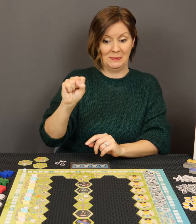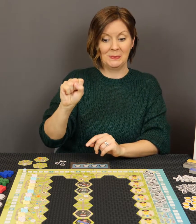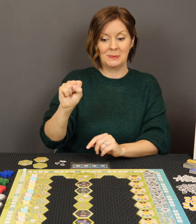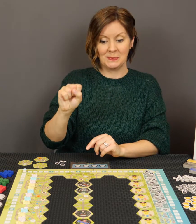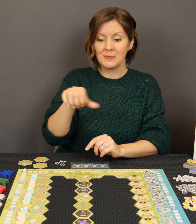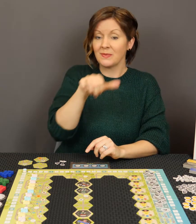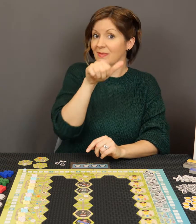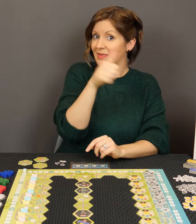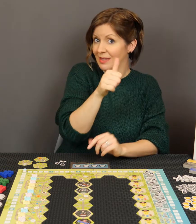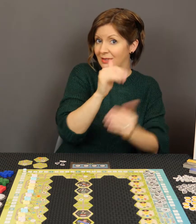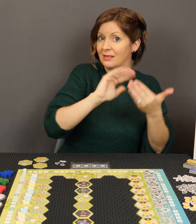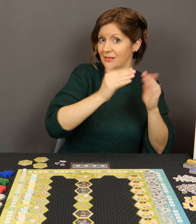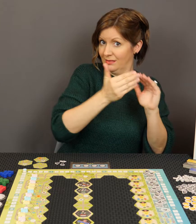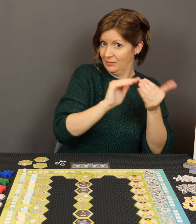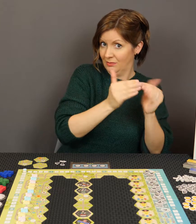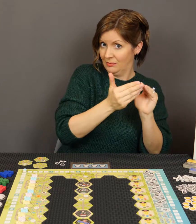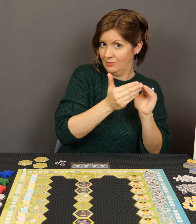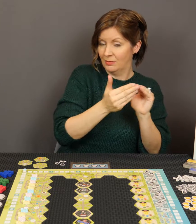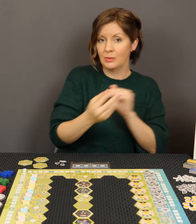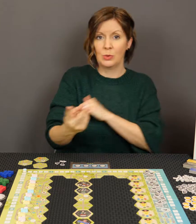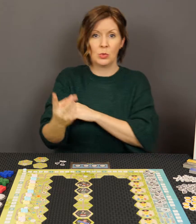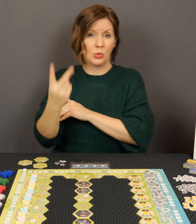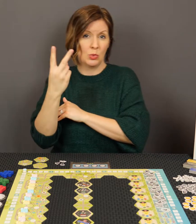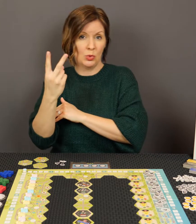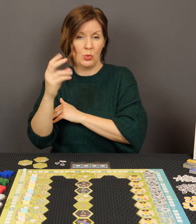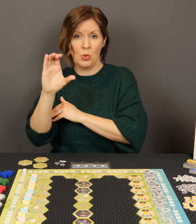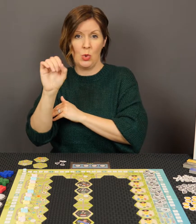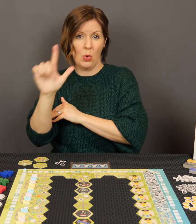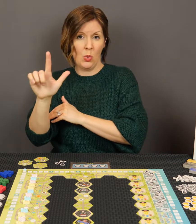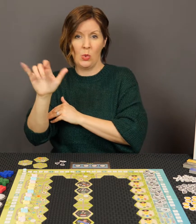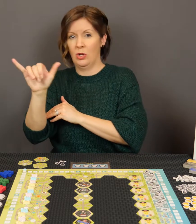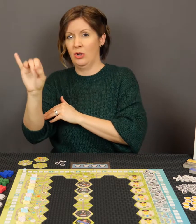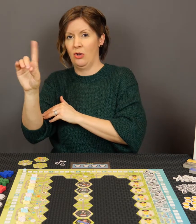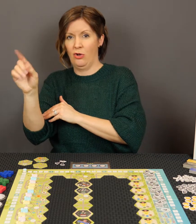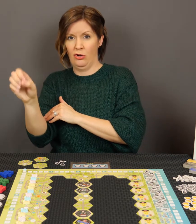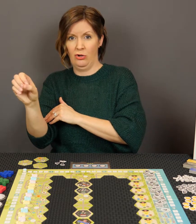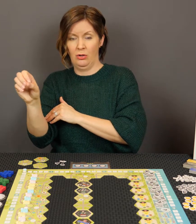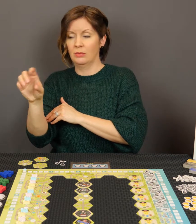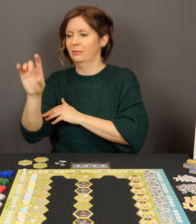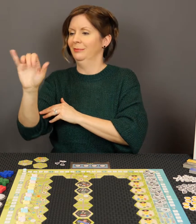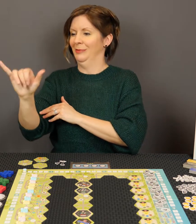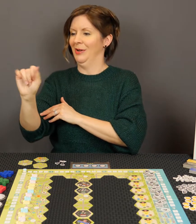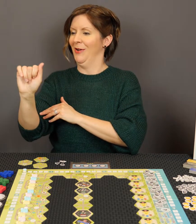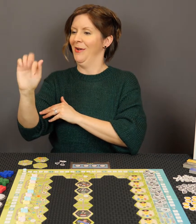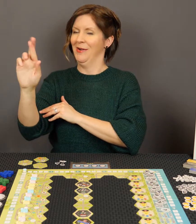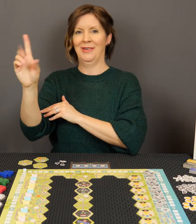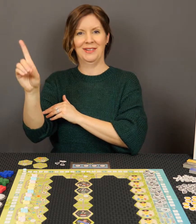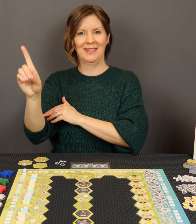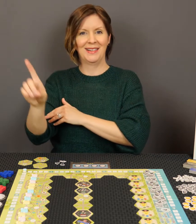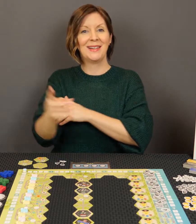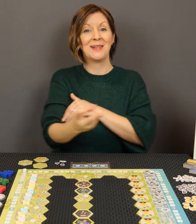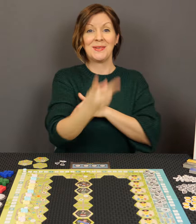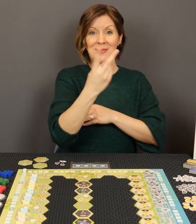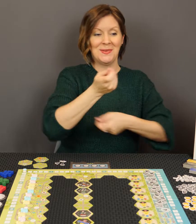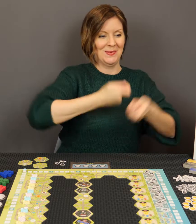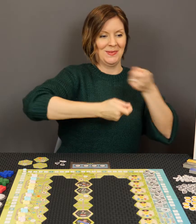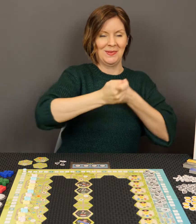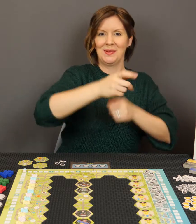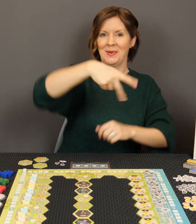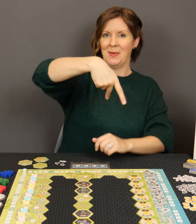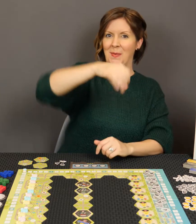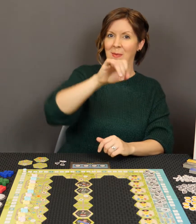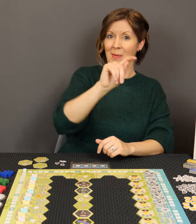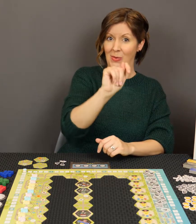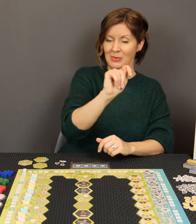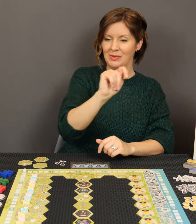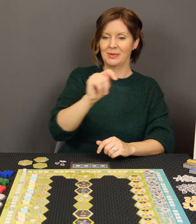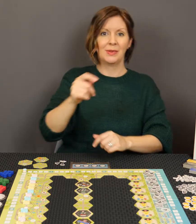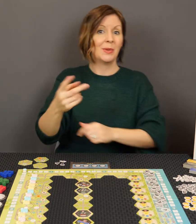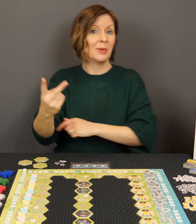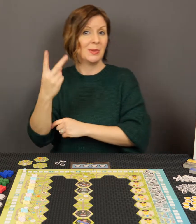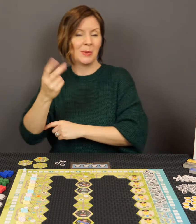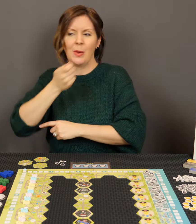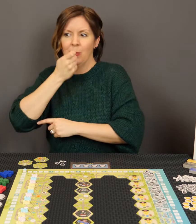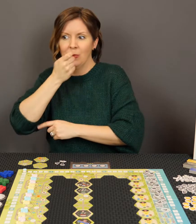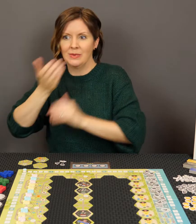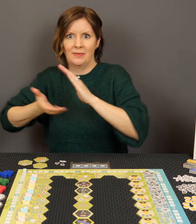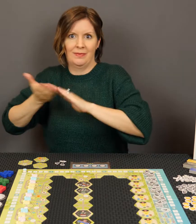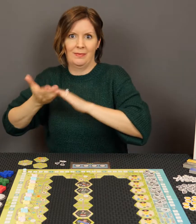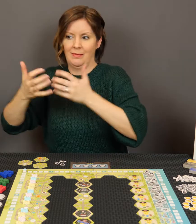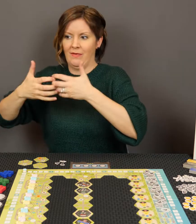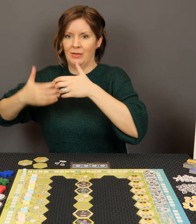There are 10 town tiles, 2 coal yard… yard… tiles, 2 trading post tiles, 2 whistle factory tiles,